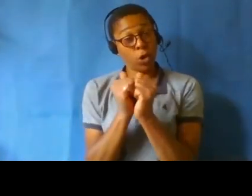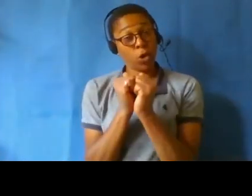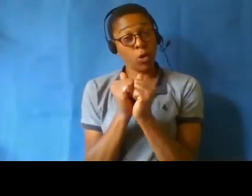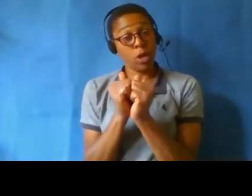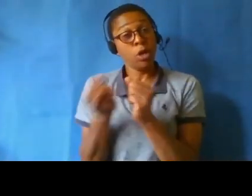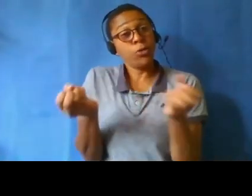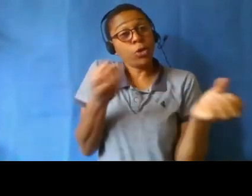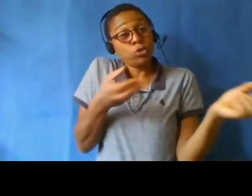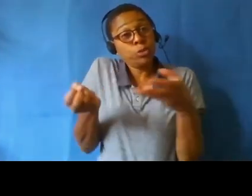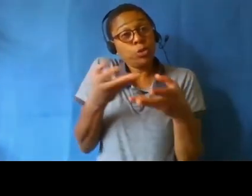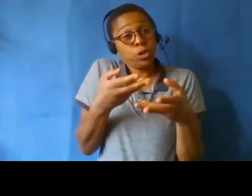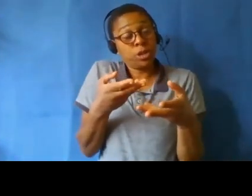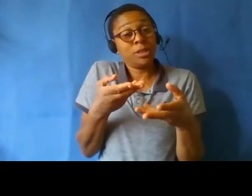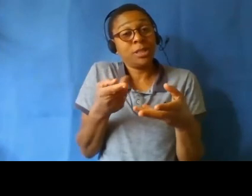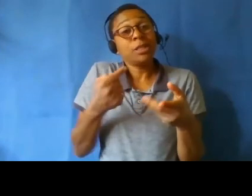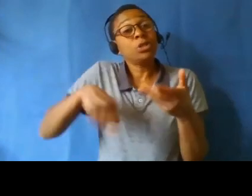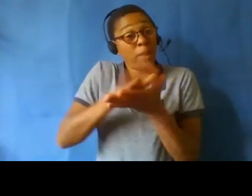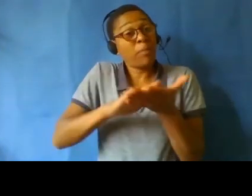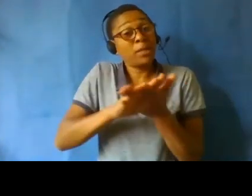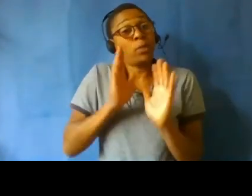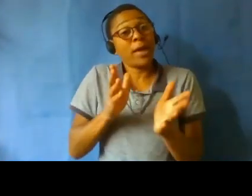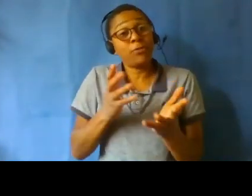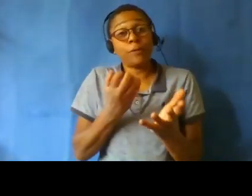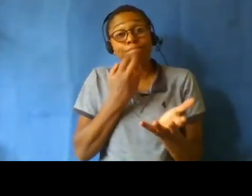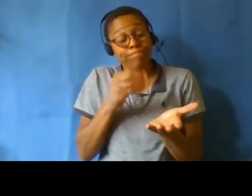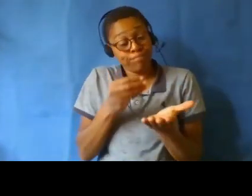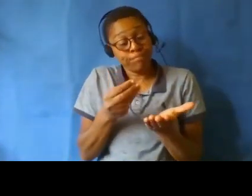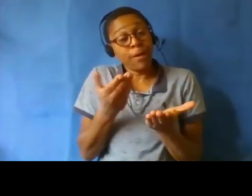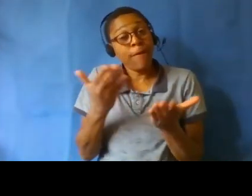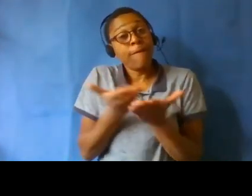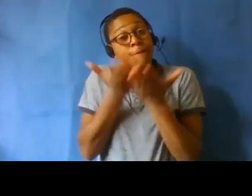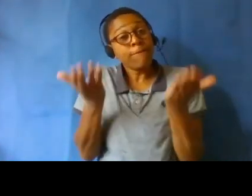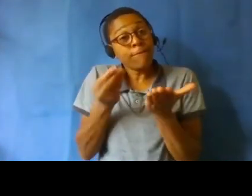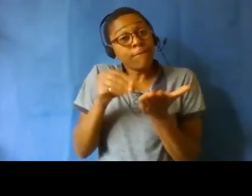essential we have launched a crowdfunding to support the proposed iam